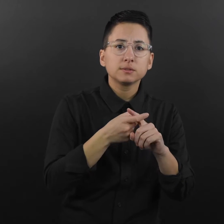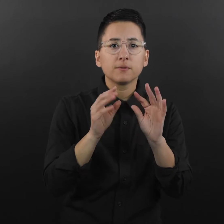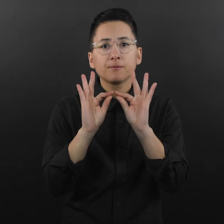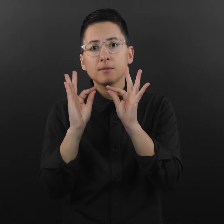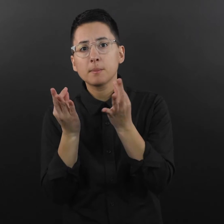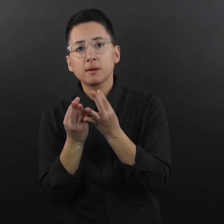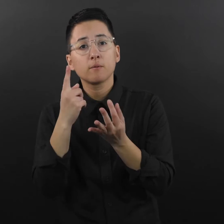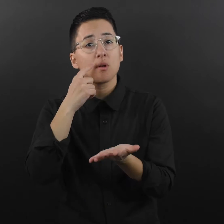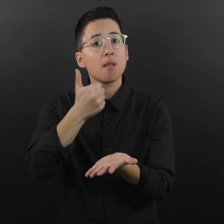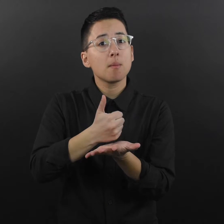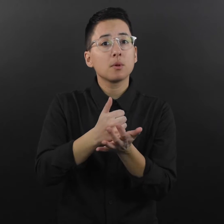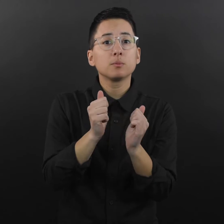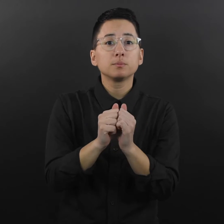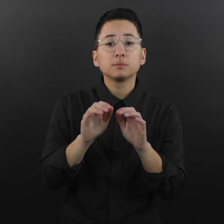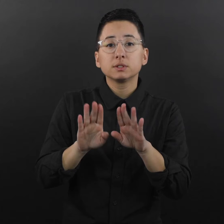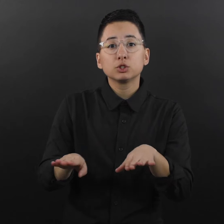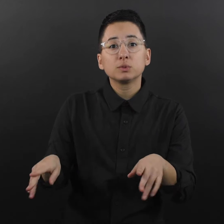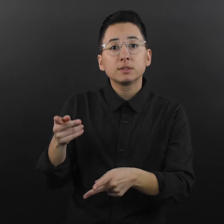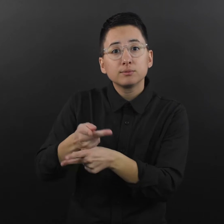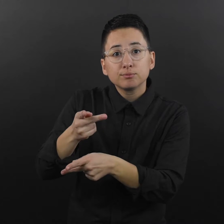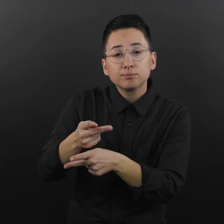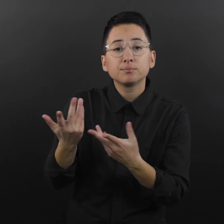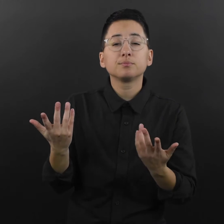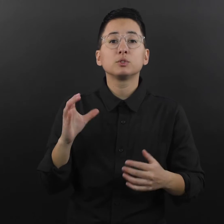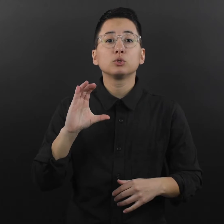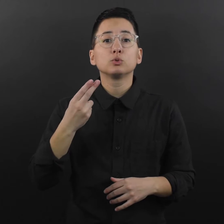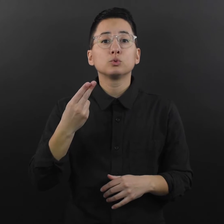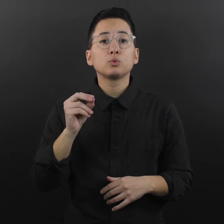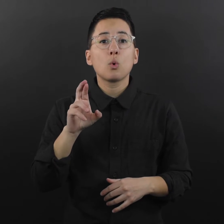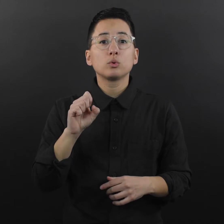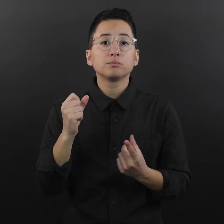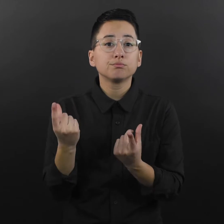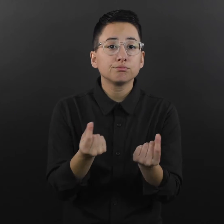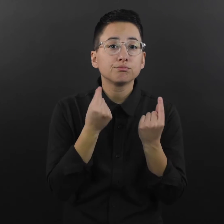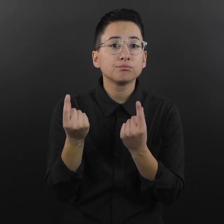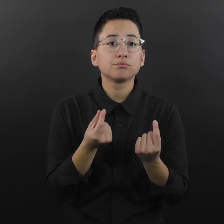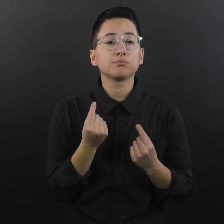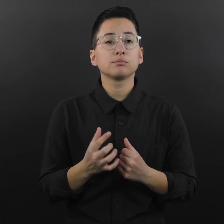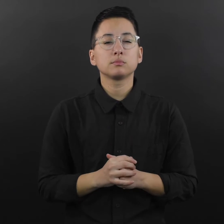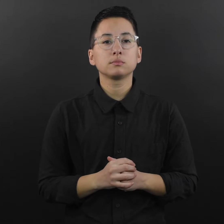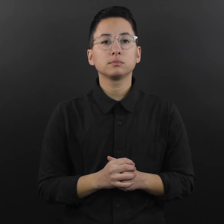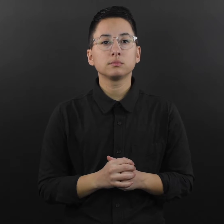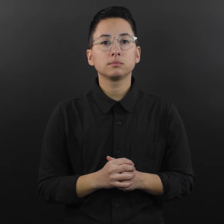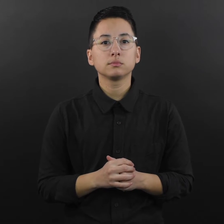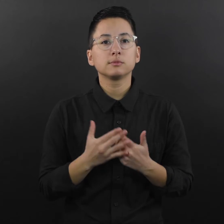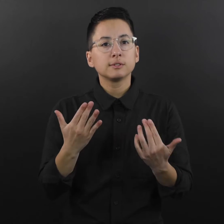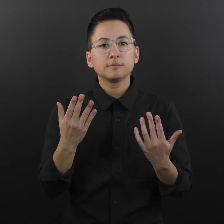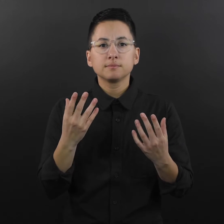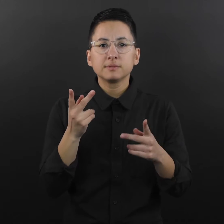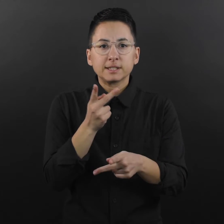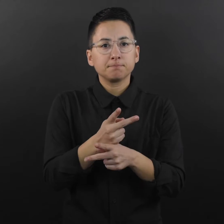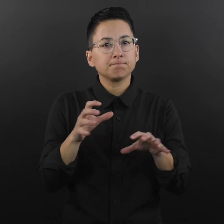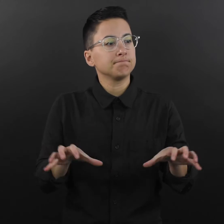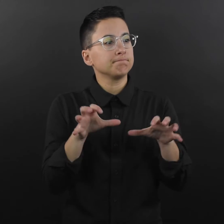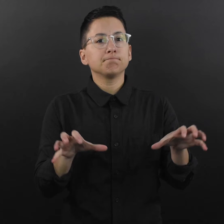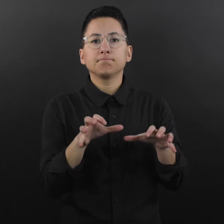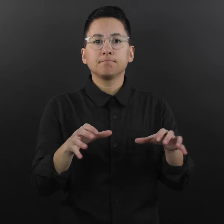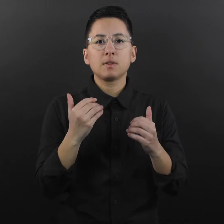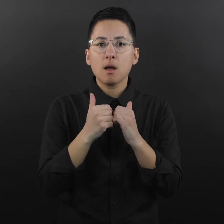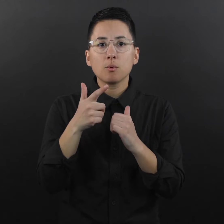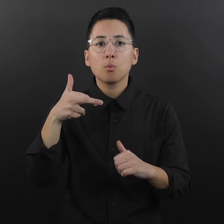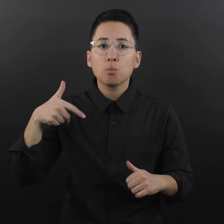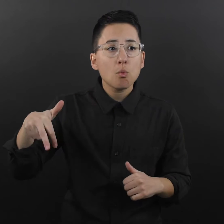childcare, chores, and errands. • Keep active by walking, stretching,